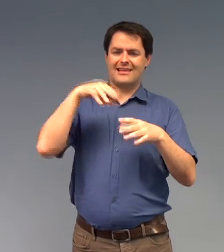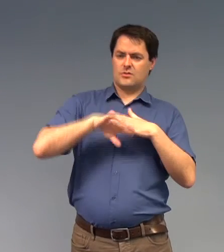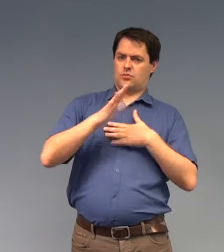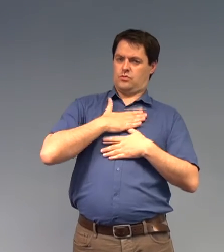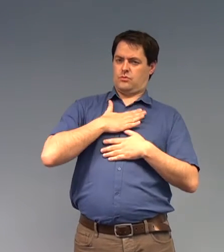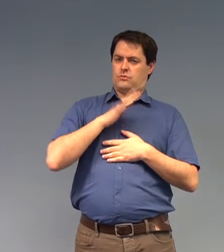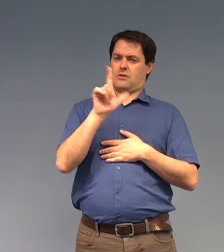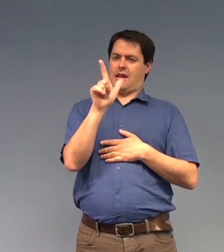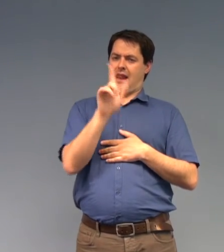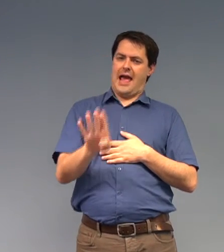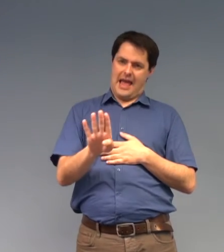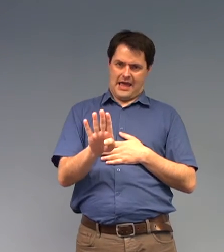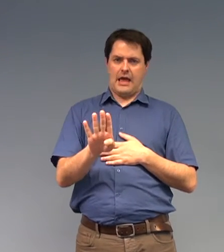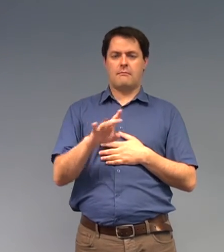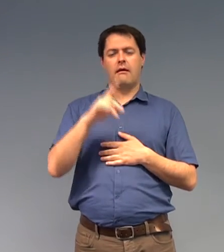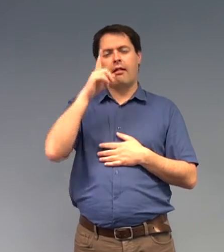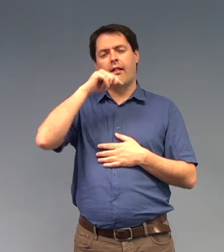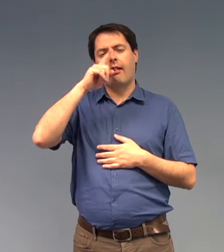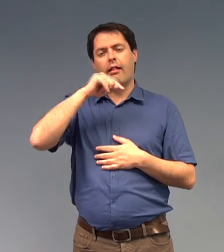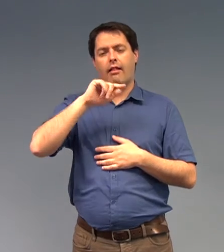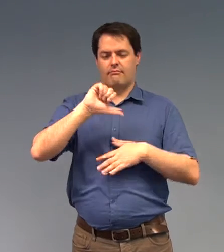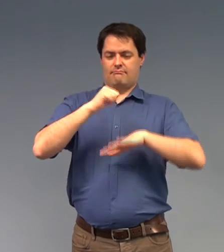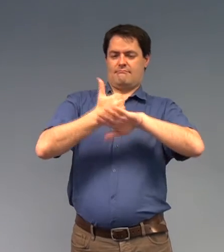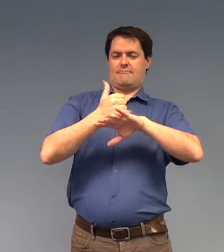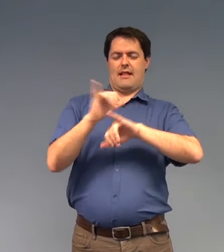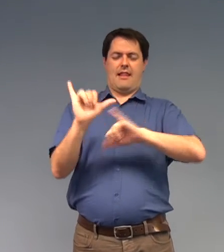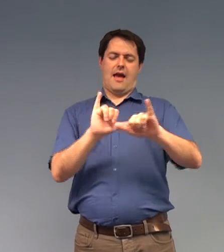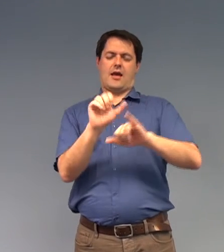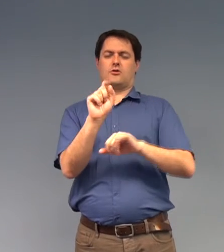And the final data I gathered was by inviting people